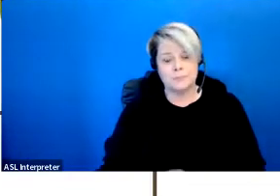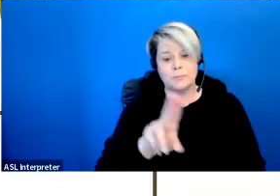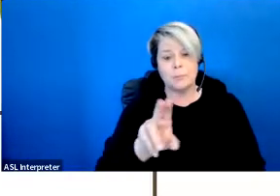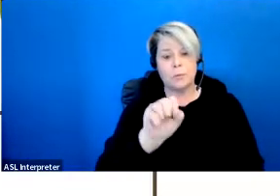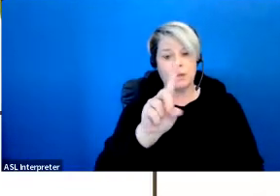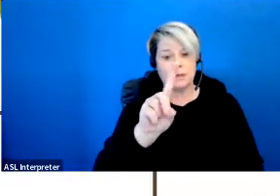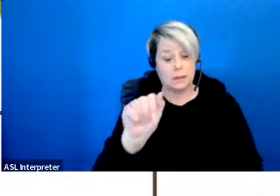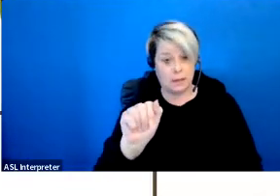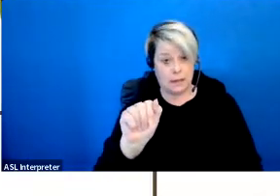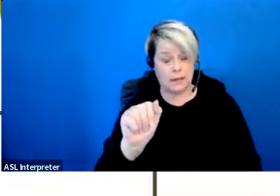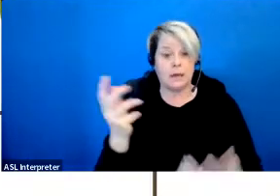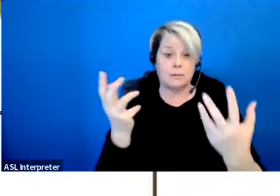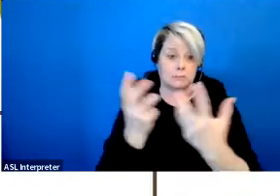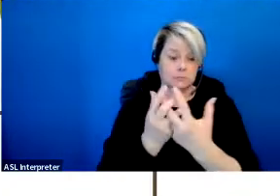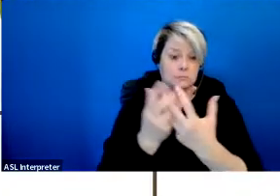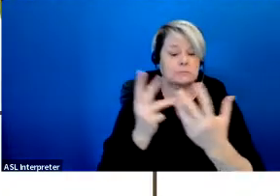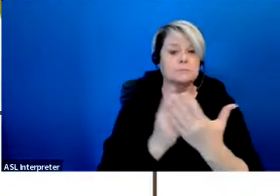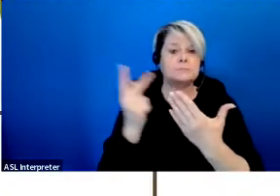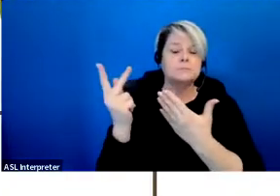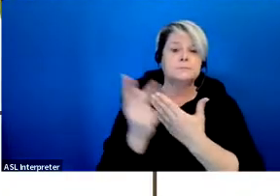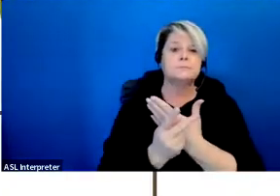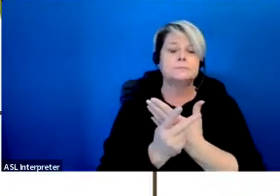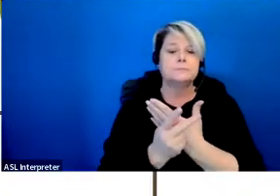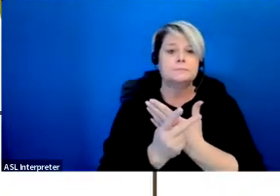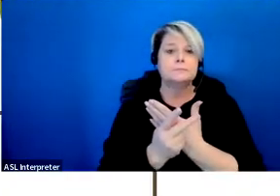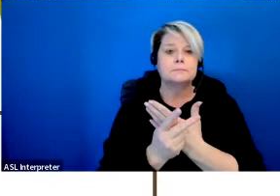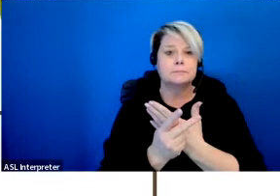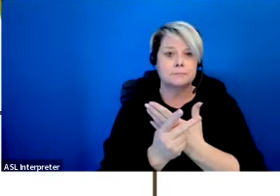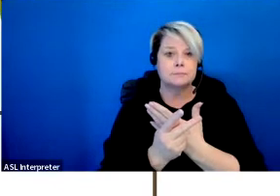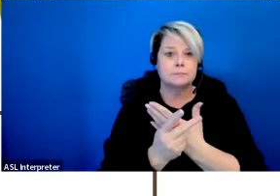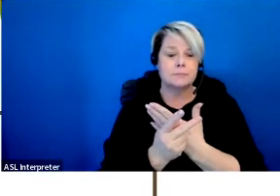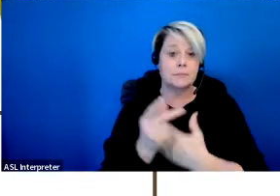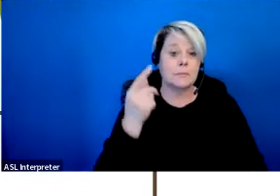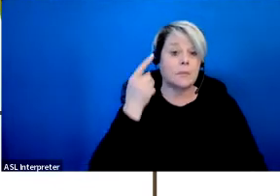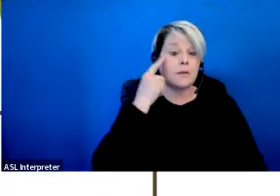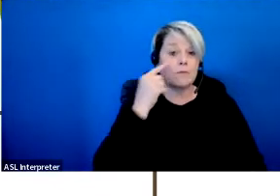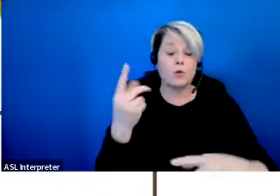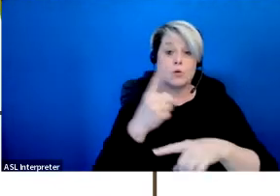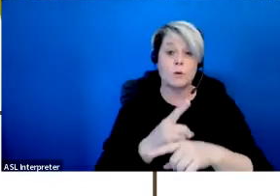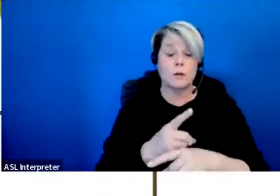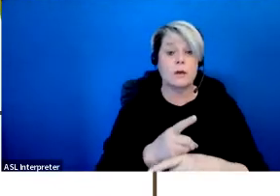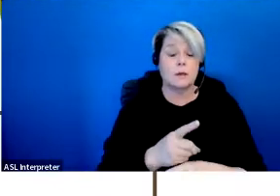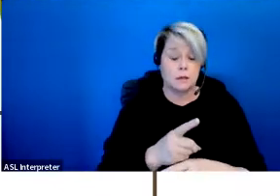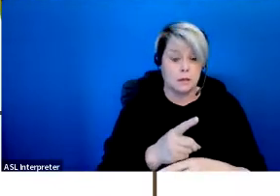offering for the first time today. I would like to thank USDA and their reasonable accommodation program